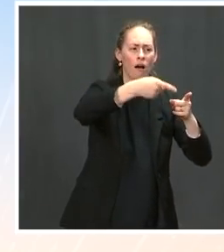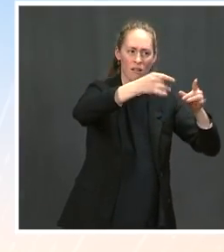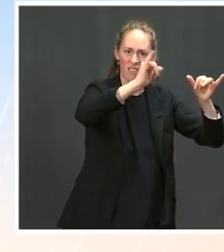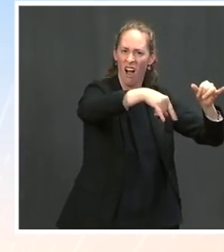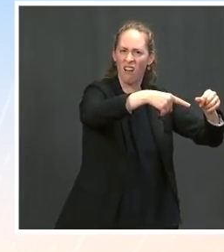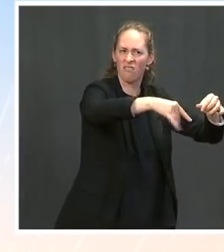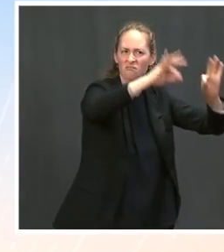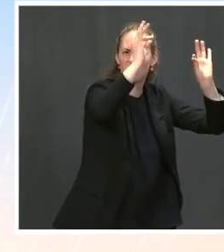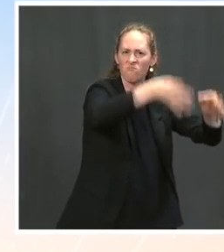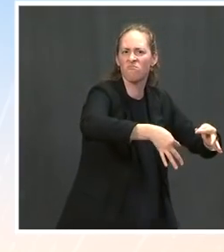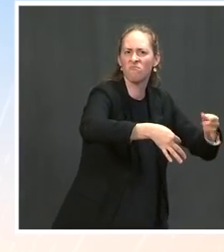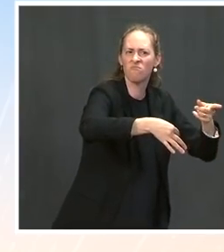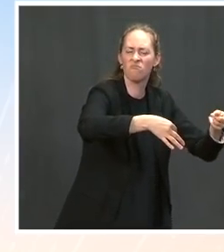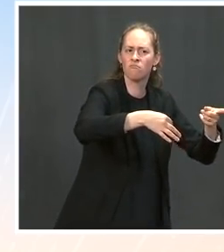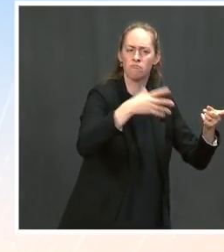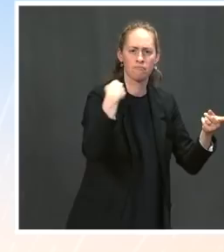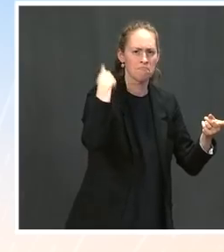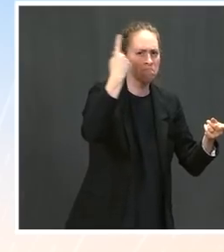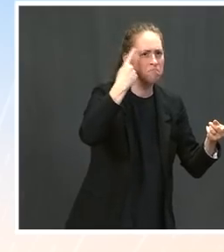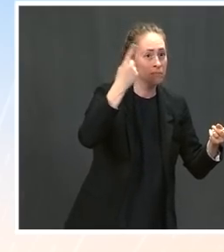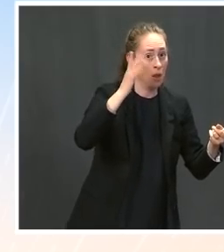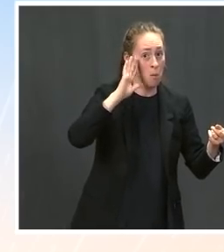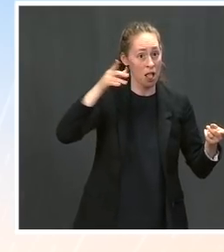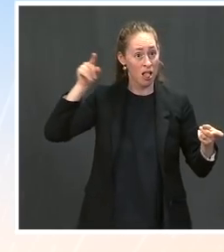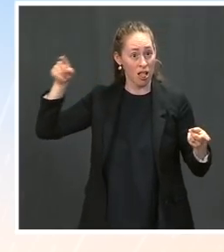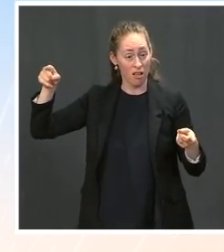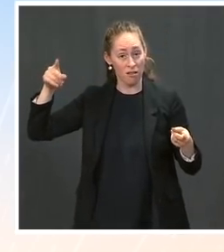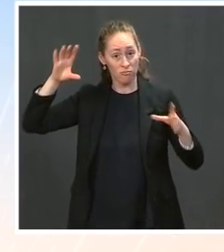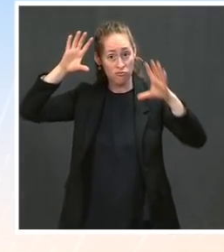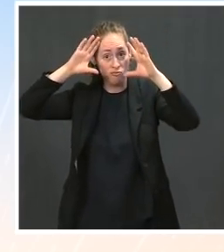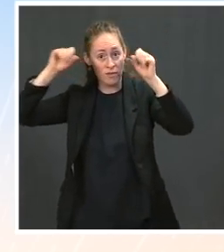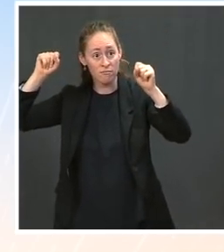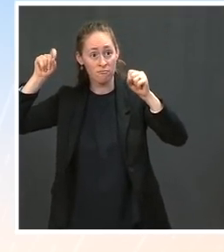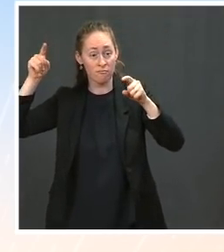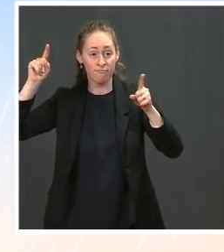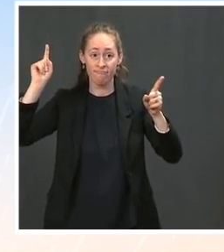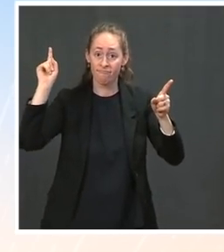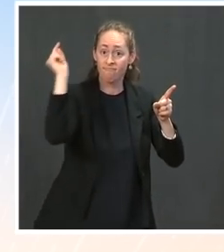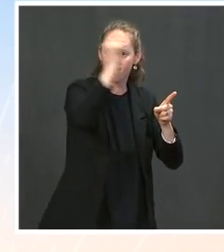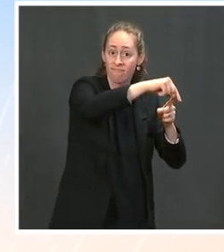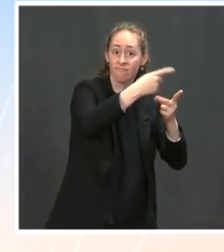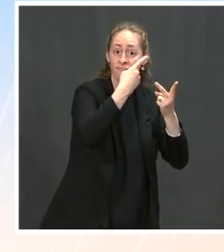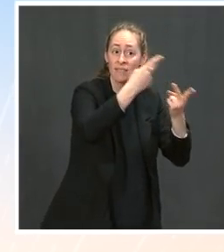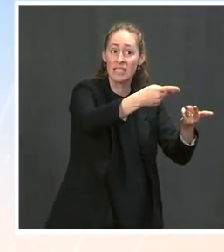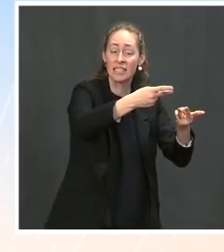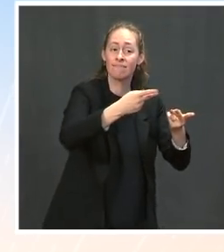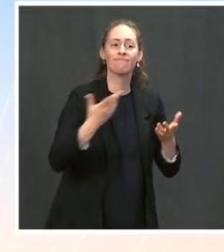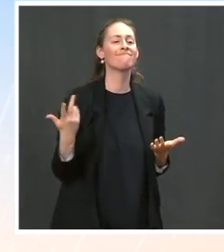and would he consider joining a demonstration? Ms. Psaki: Well, I don't -- we're not going to get ahead of what the outcome or the verdict is.